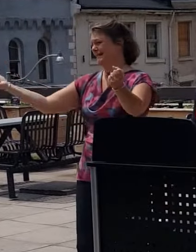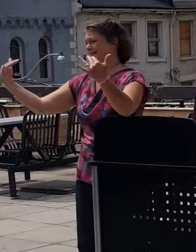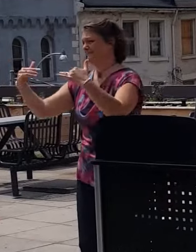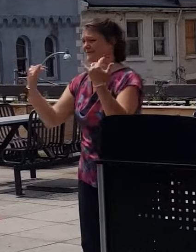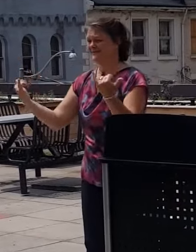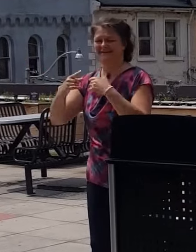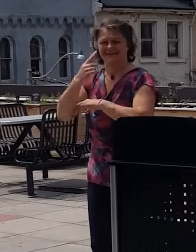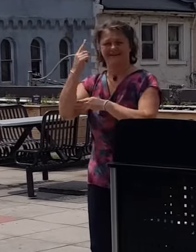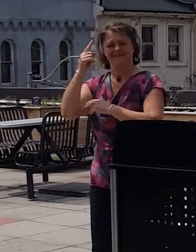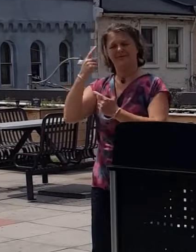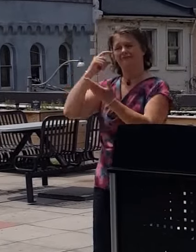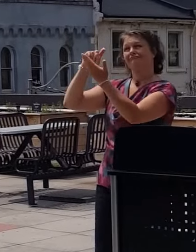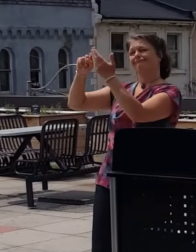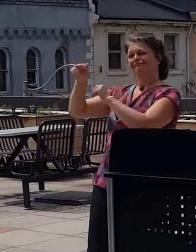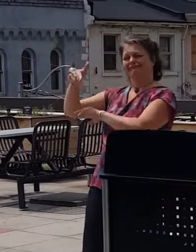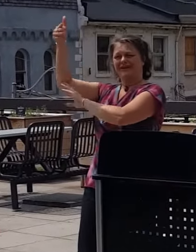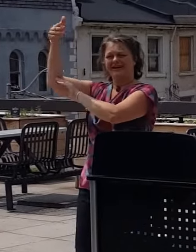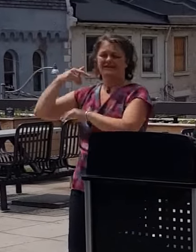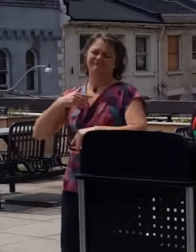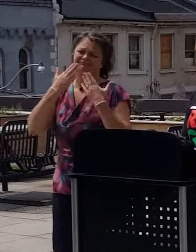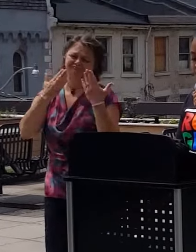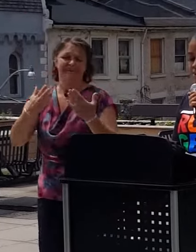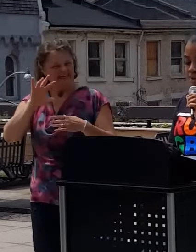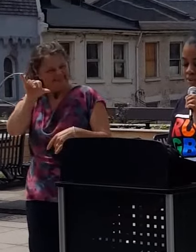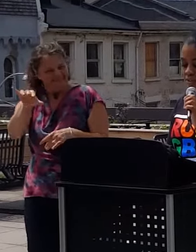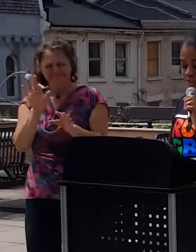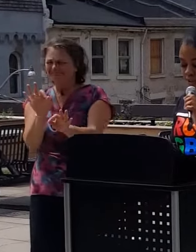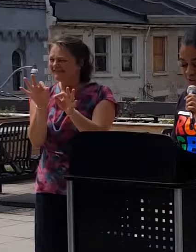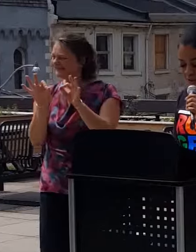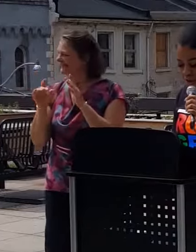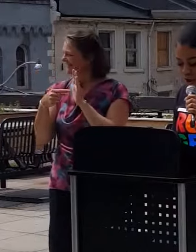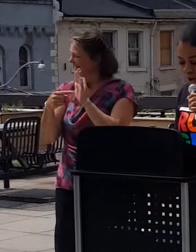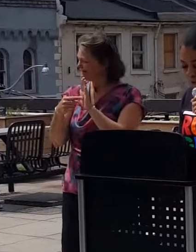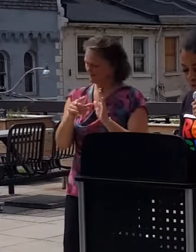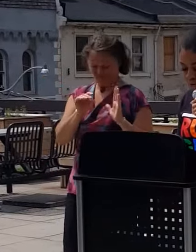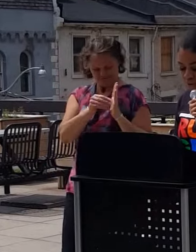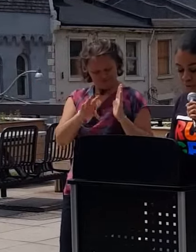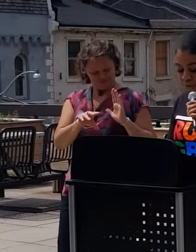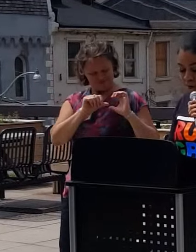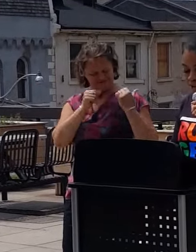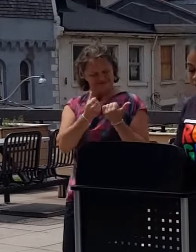In so many different ways this is the perfect example of the Student Association's broader mission